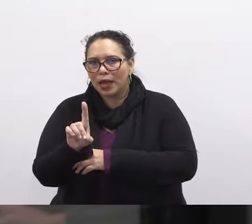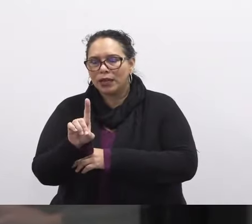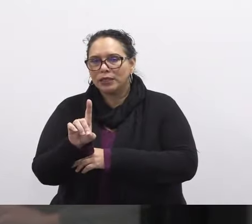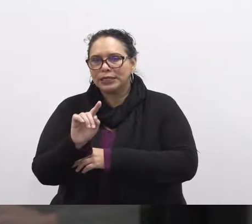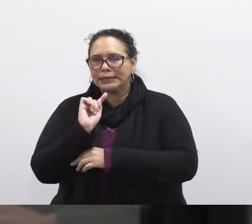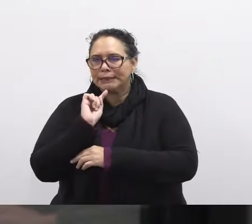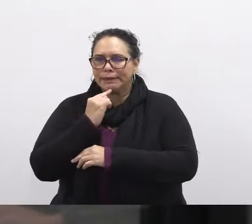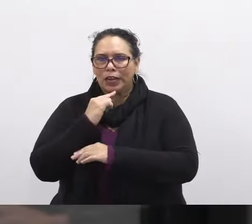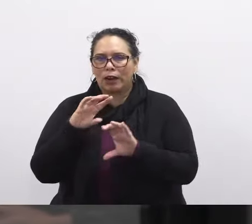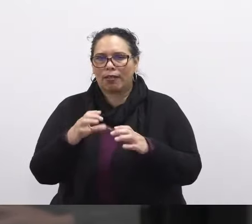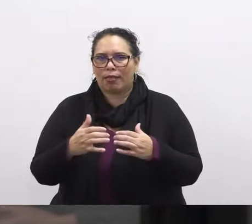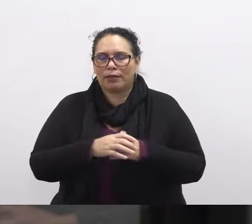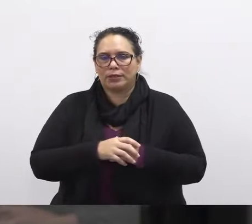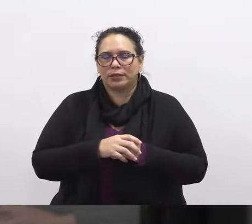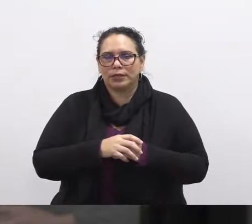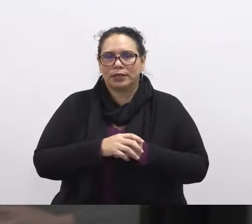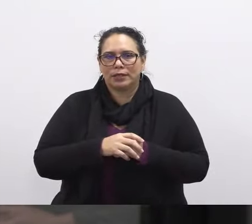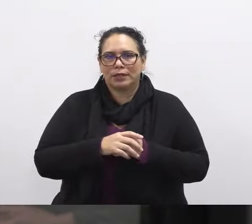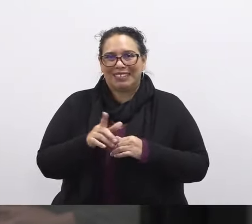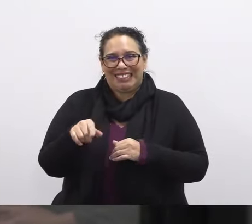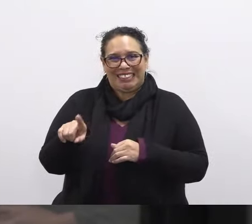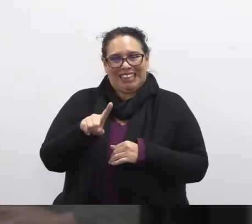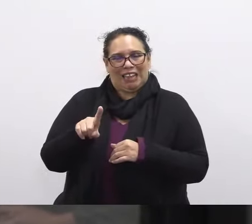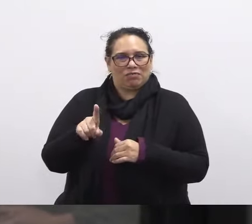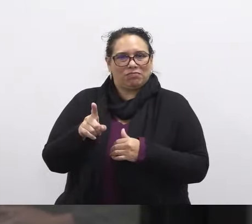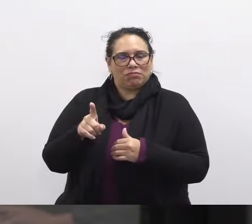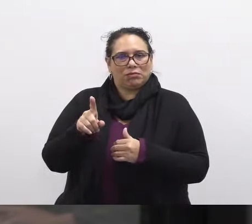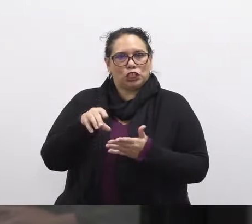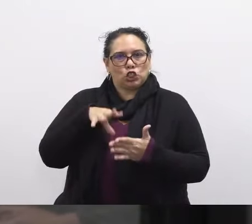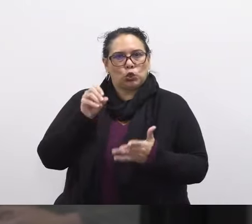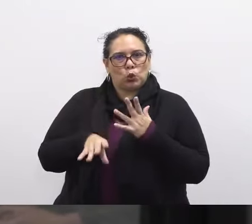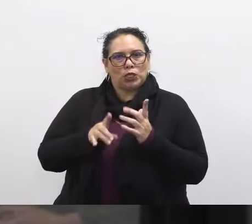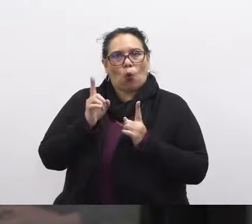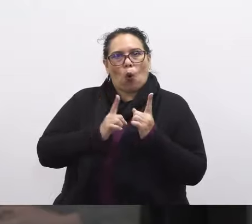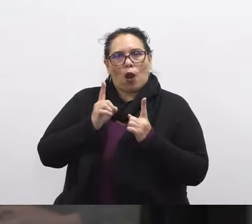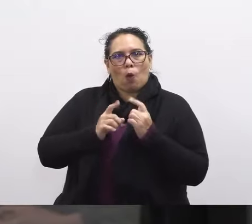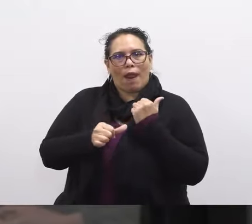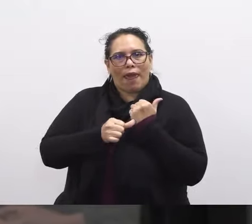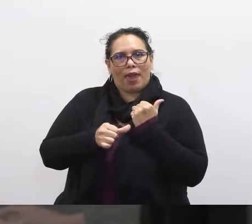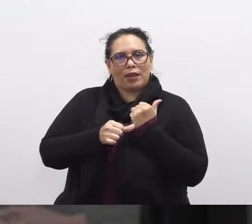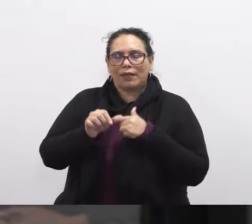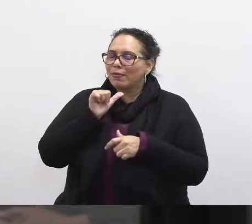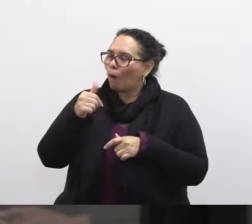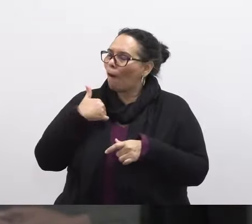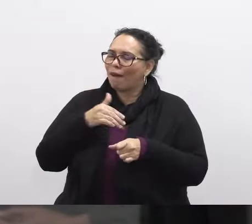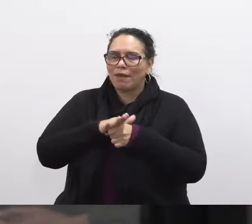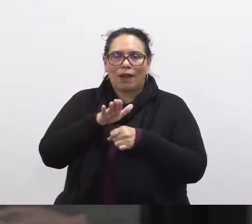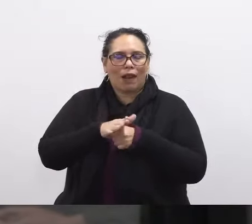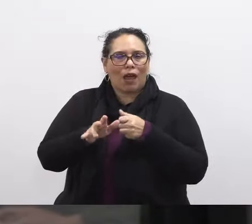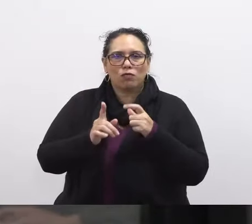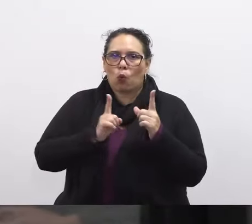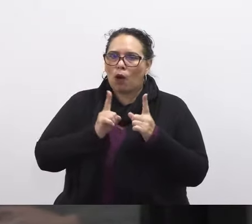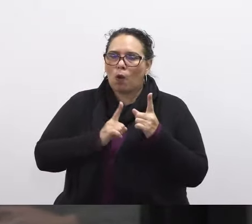because there they have students that have one-on-ones and they don't have enough one-on-ones to cover 'em.